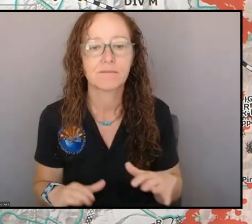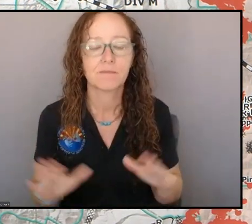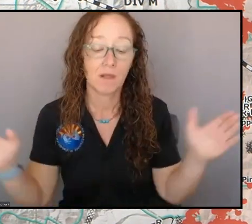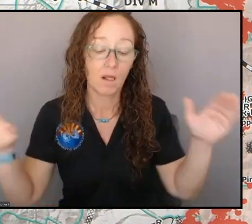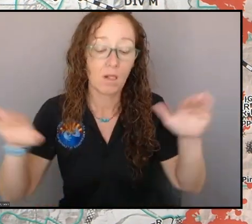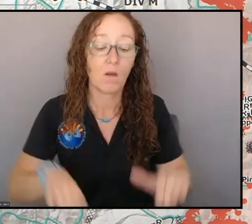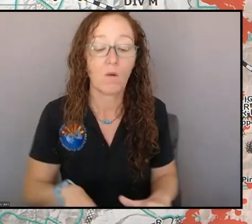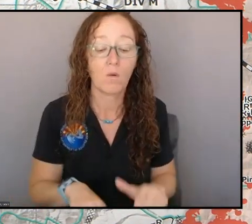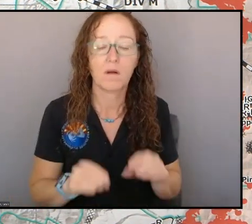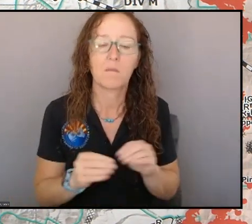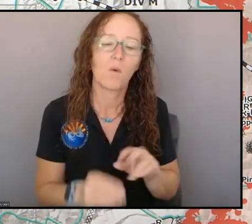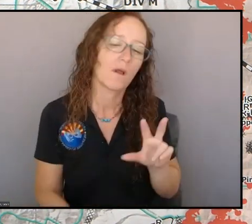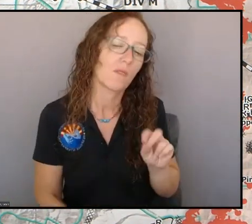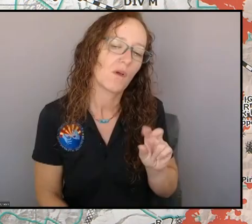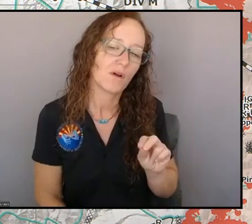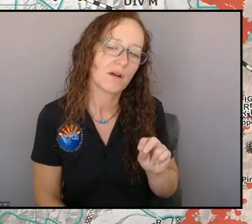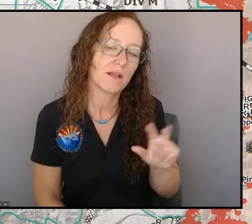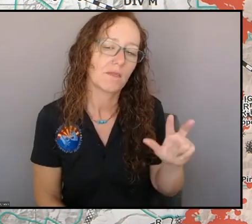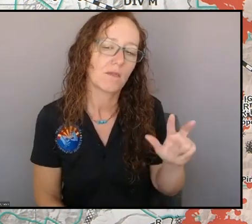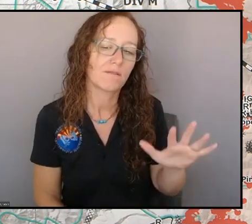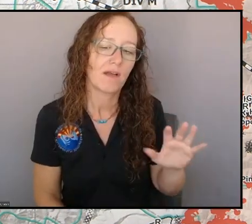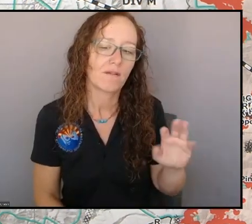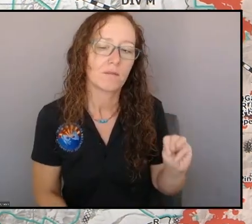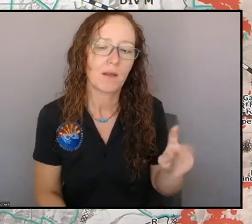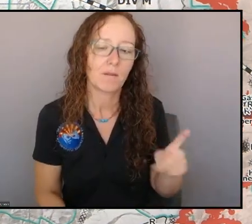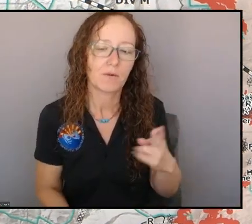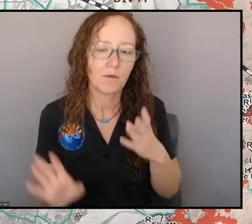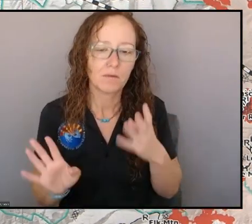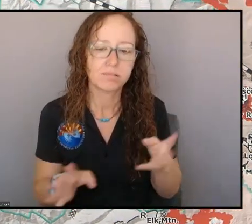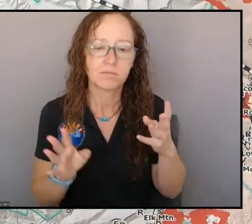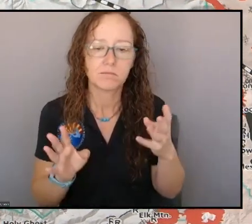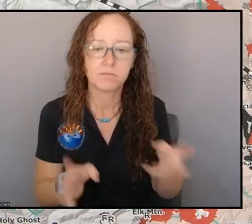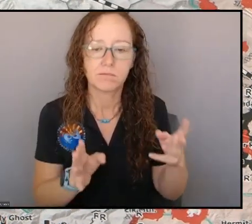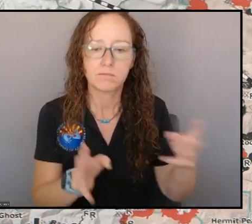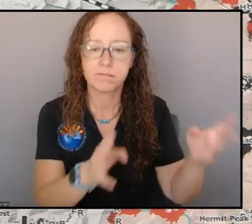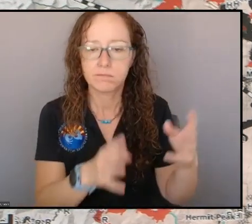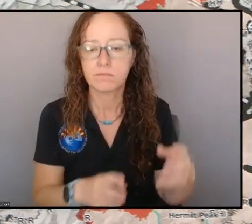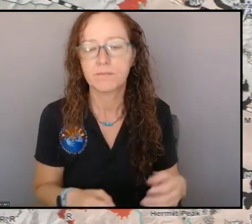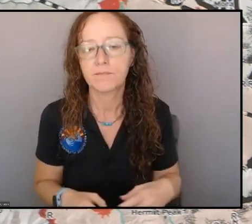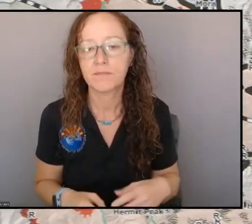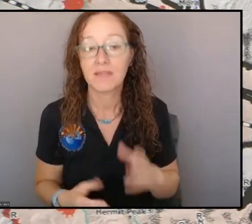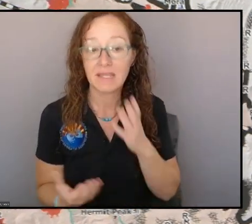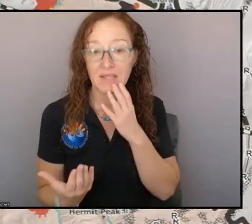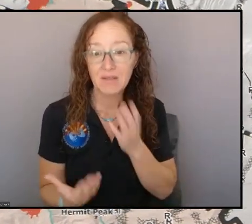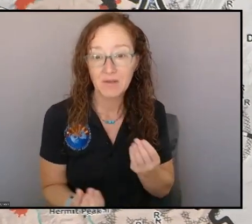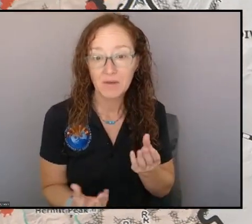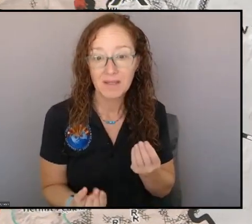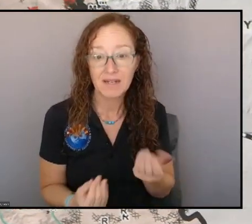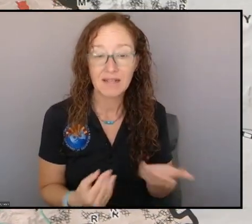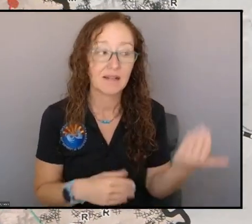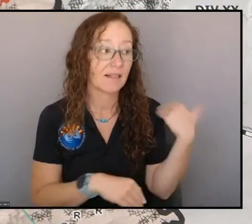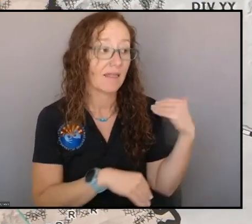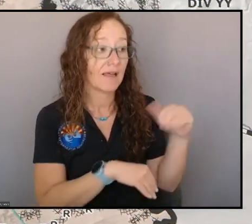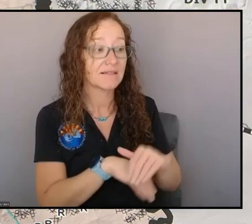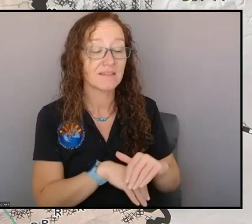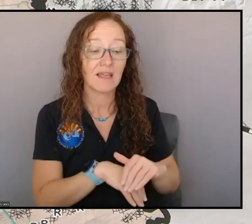Humidity again, despite those recoveries last night, coming down really effectively today. We're already sitting in the